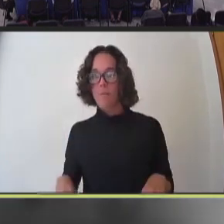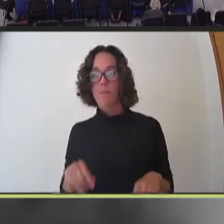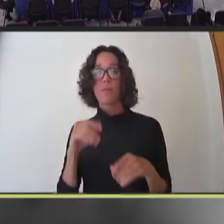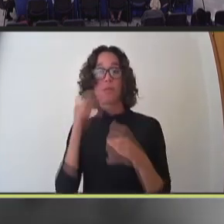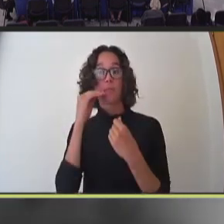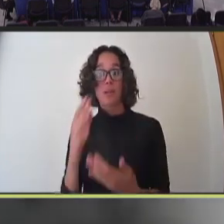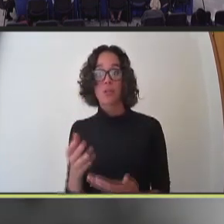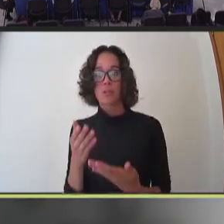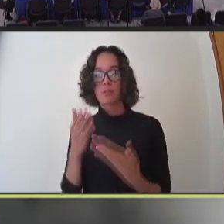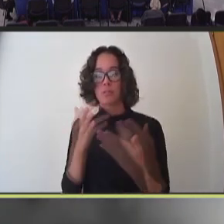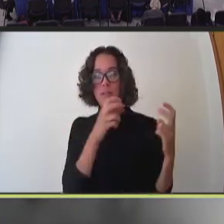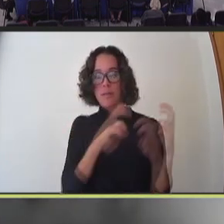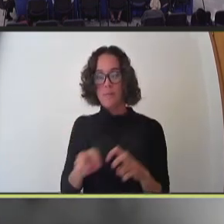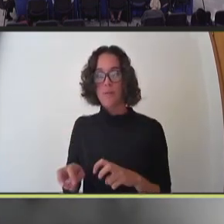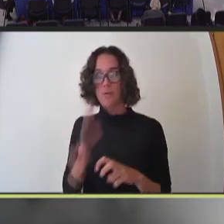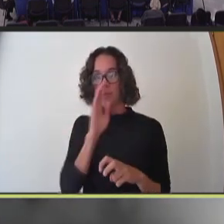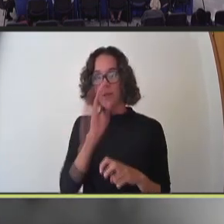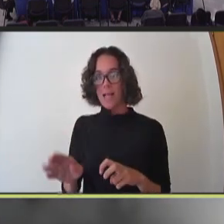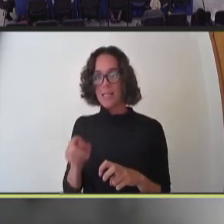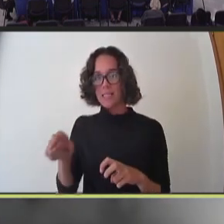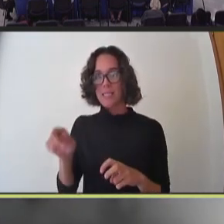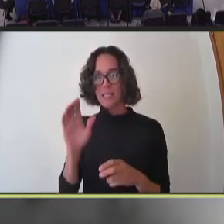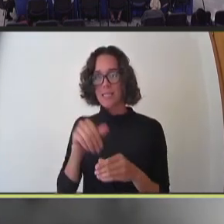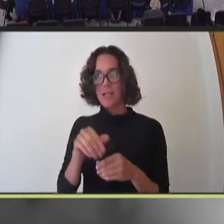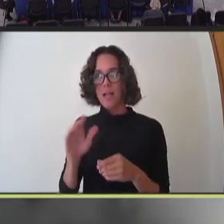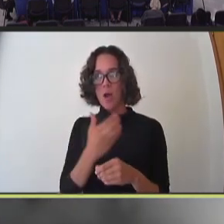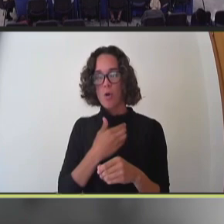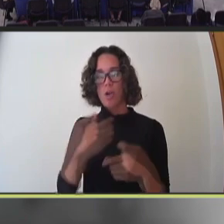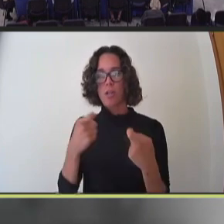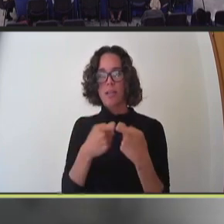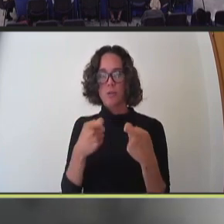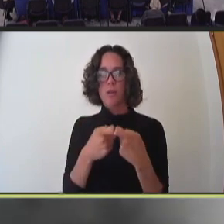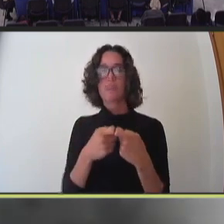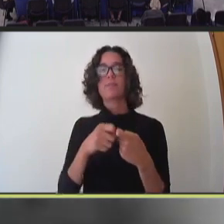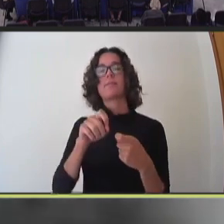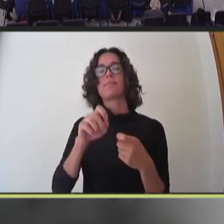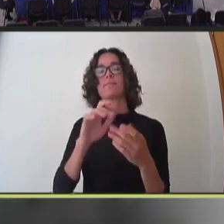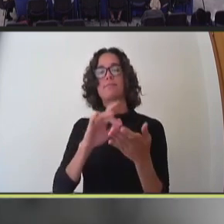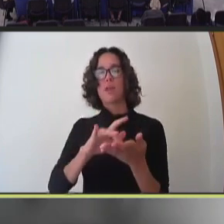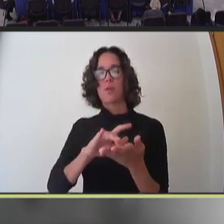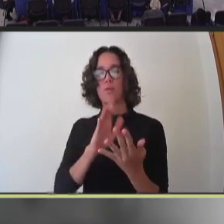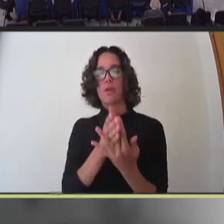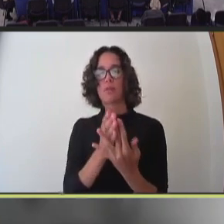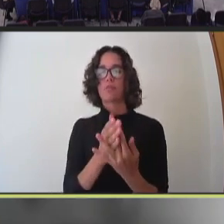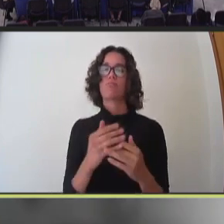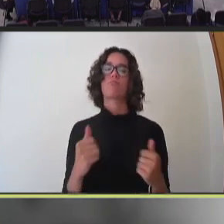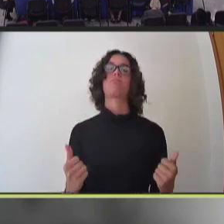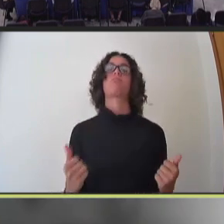imported directly into our electronic medical records. So, this is an unattended process.